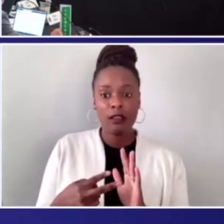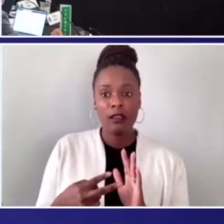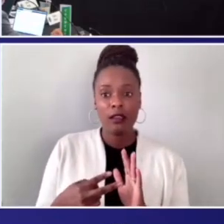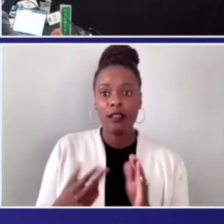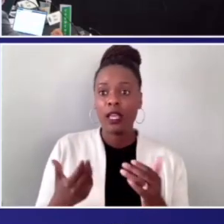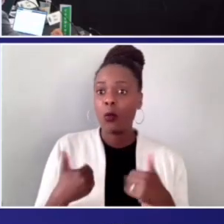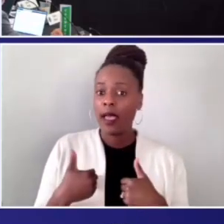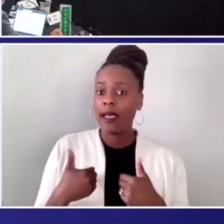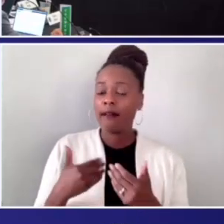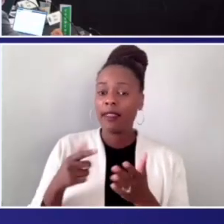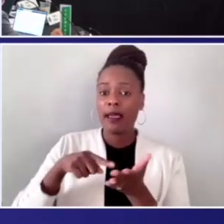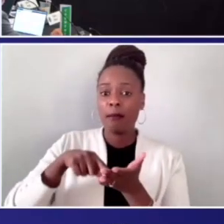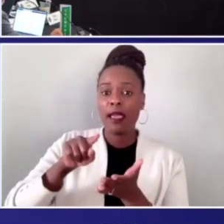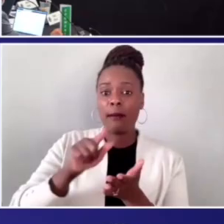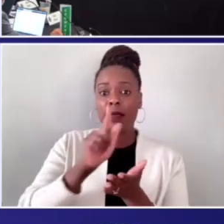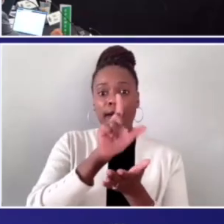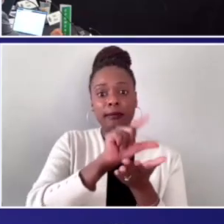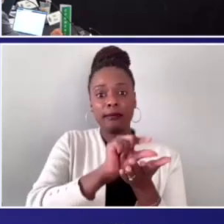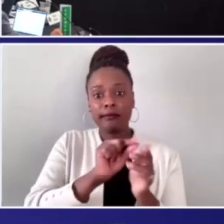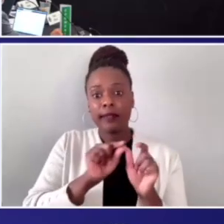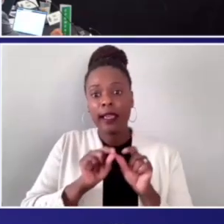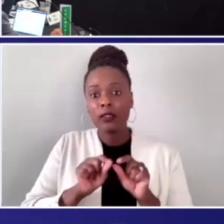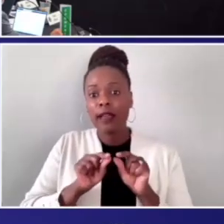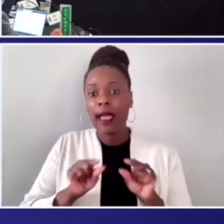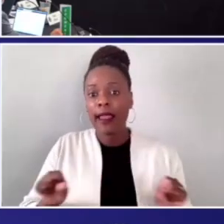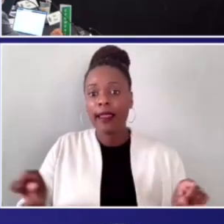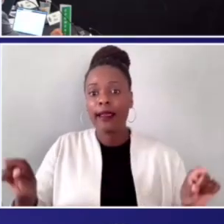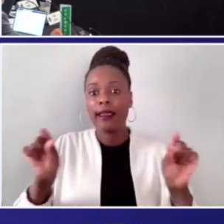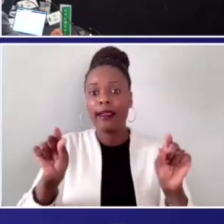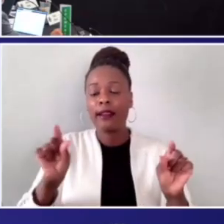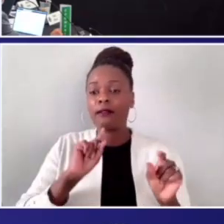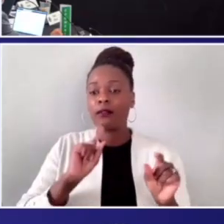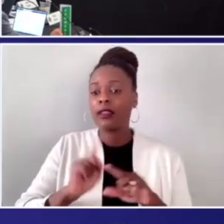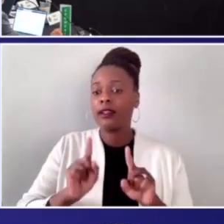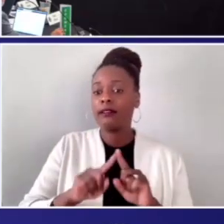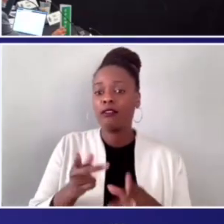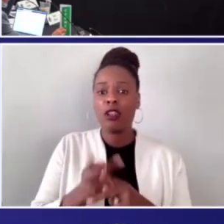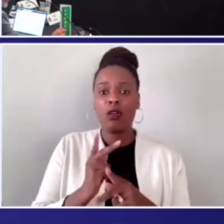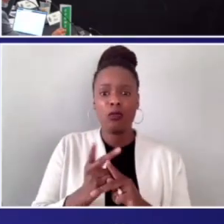allocated across the different loans. Eric, am I not right on that?